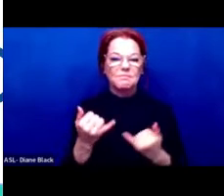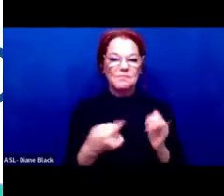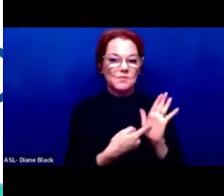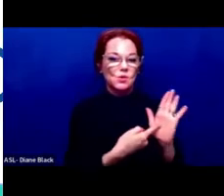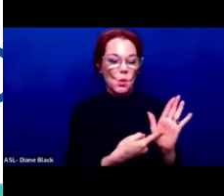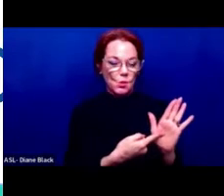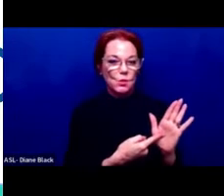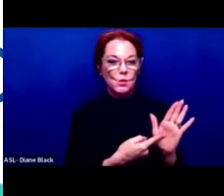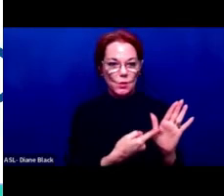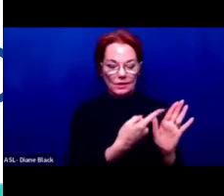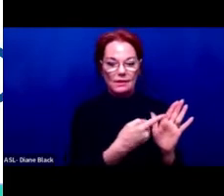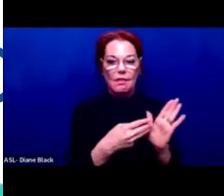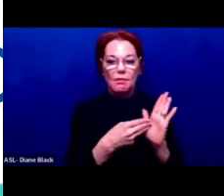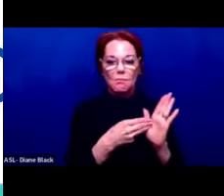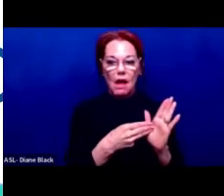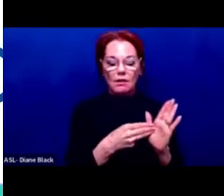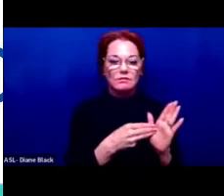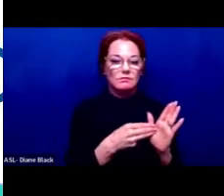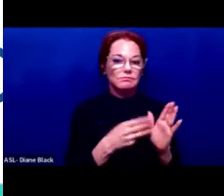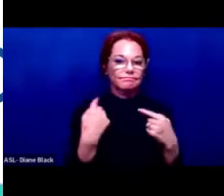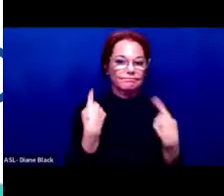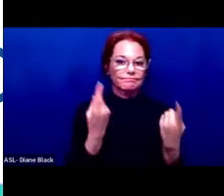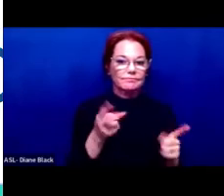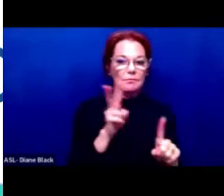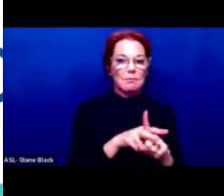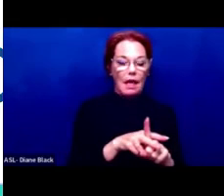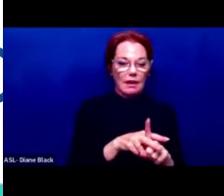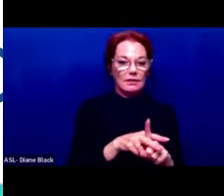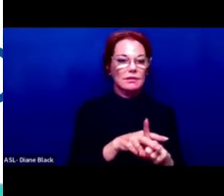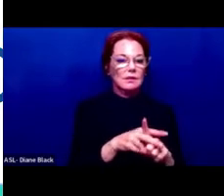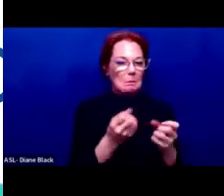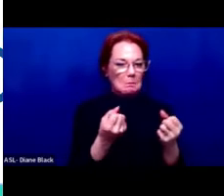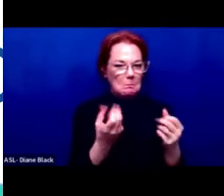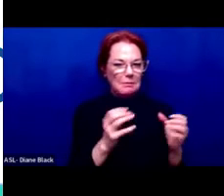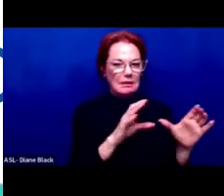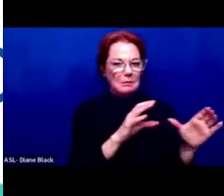has been applied to many, many populations. And so which I use